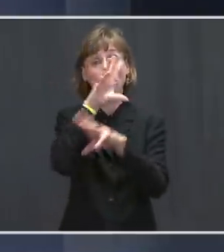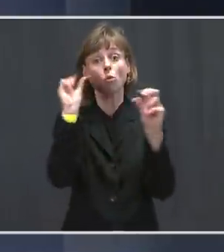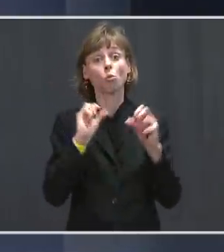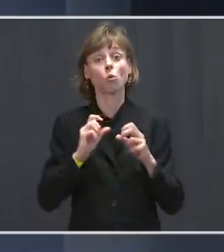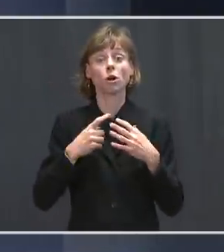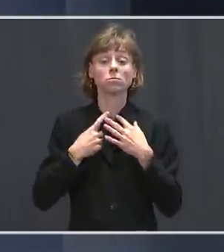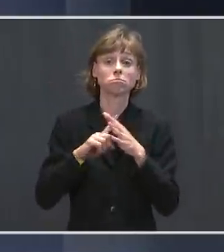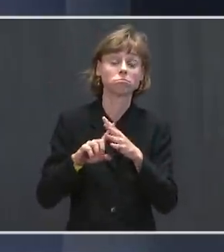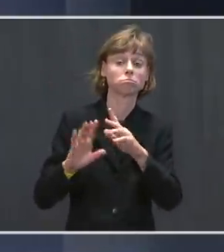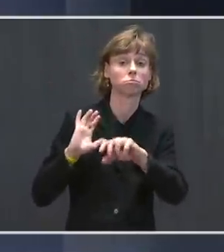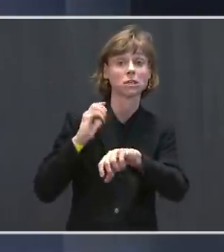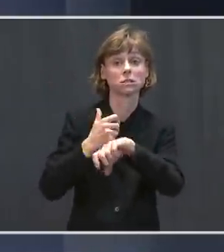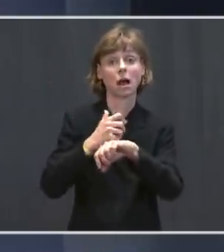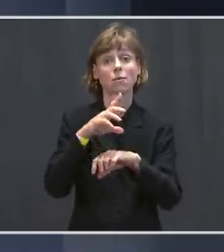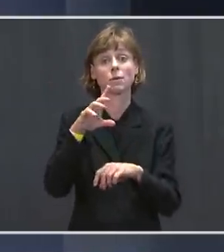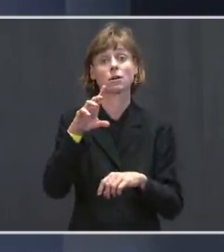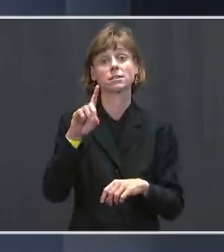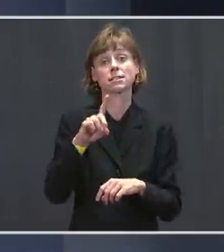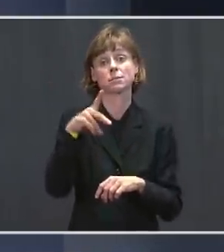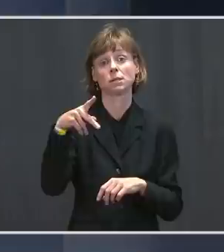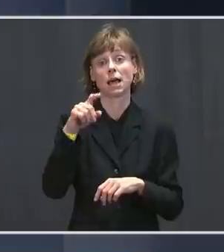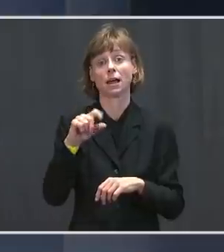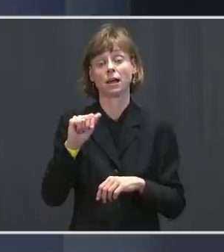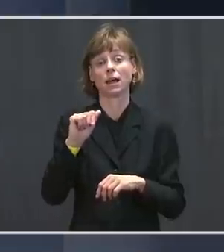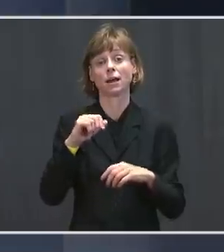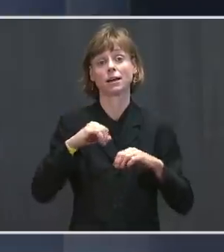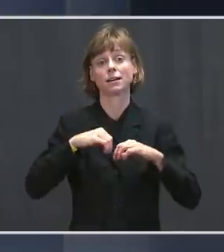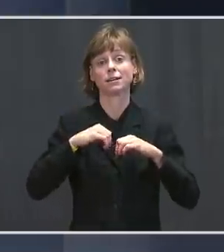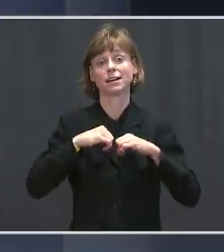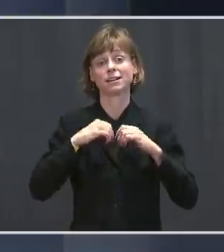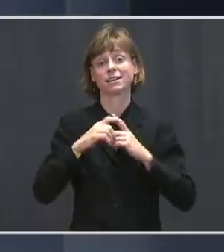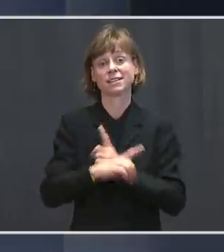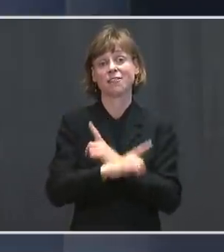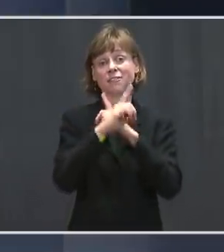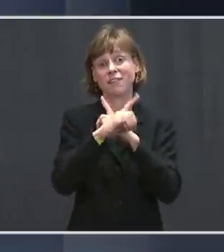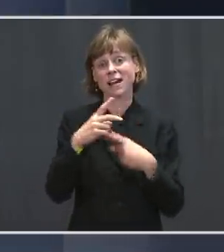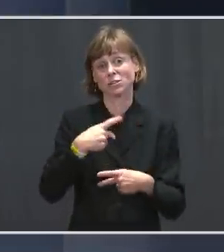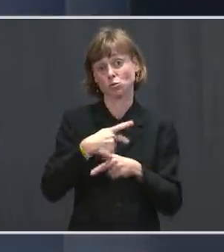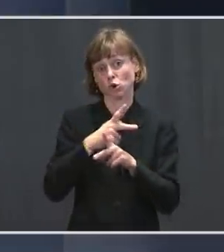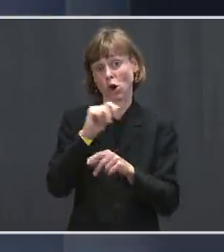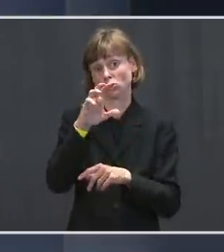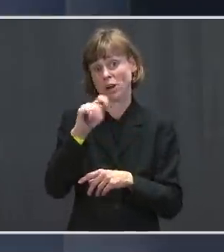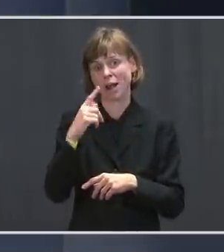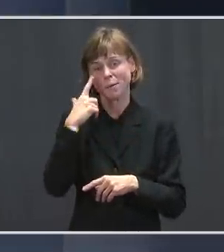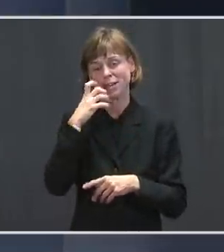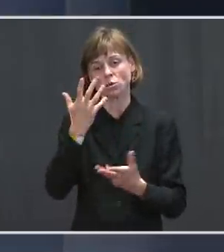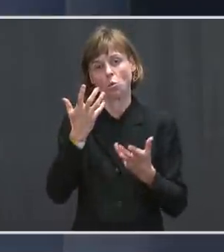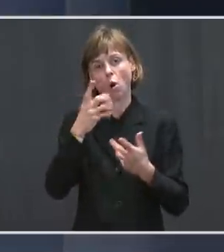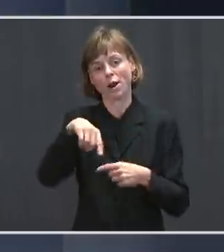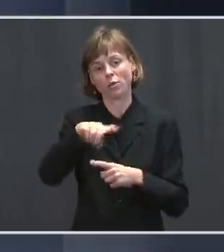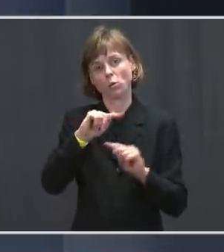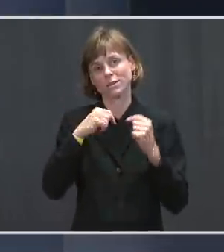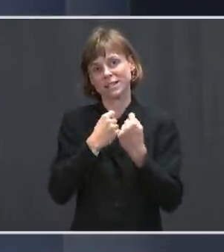because he wanted to have the capacity or wanted his team to have the capacity to address shortfalls when needed.